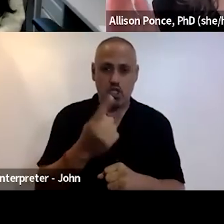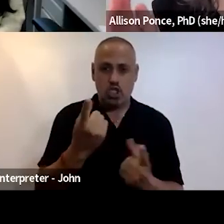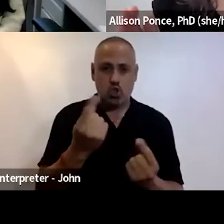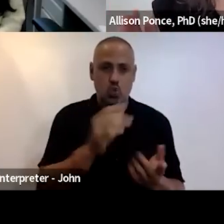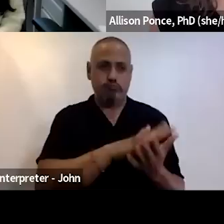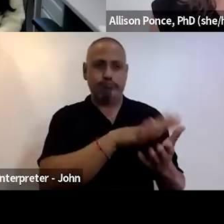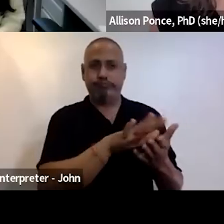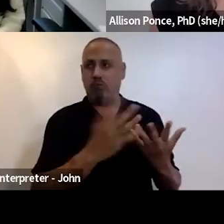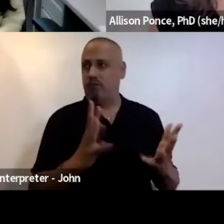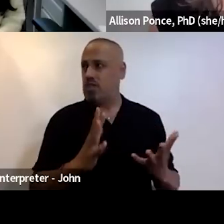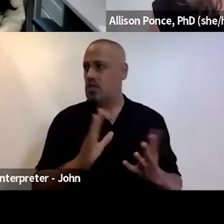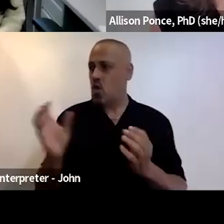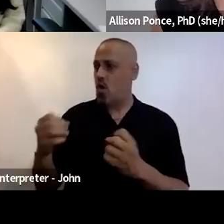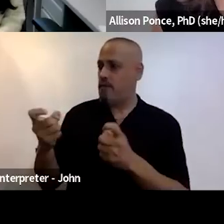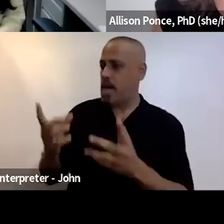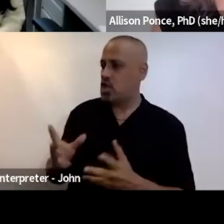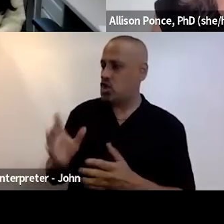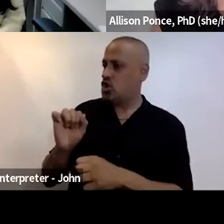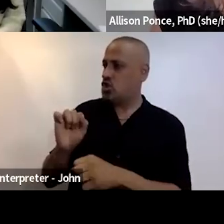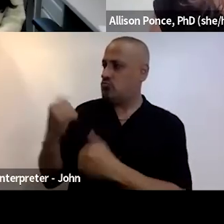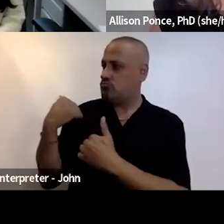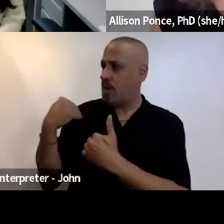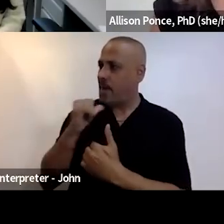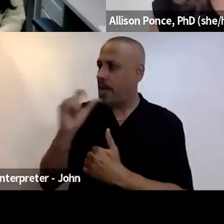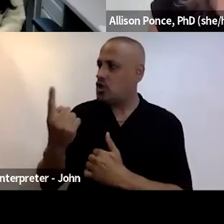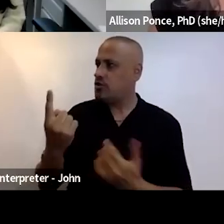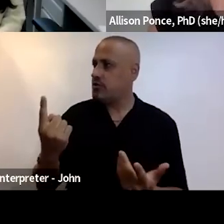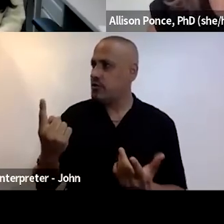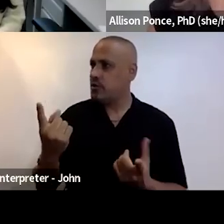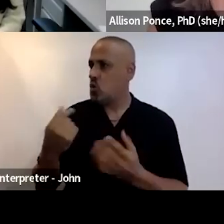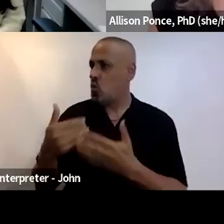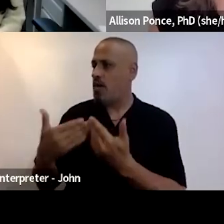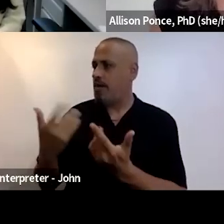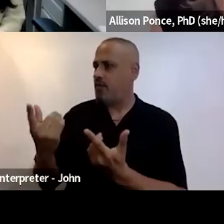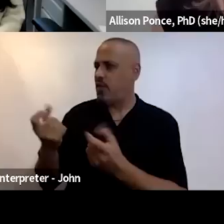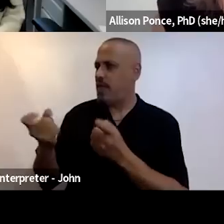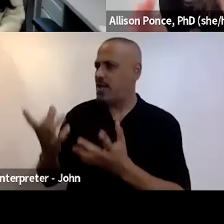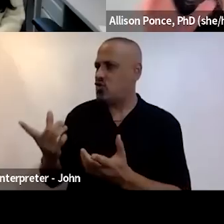and the office manager's job isn't just to do whatever the administrative test they're doing,